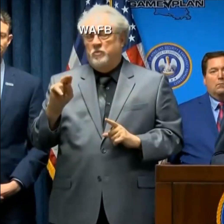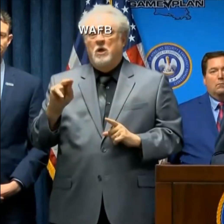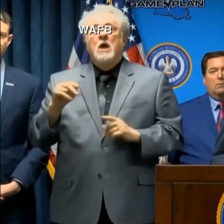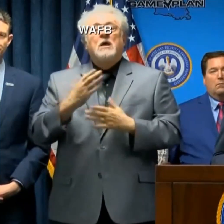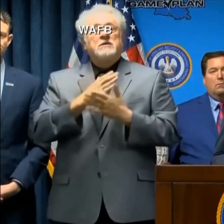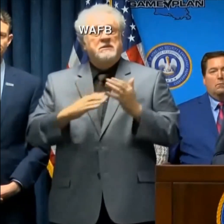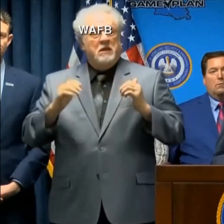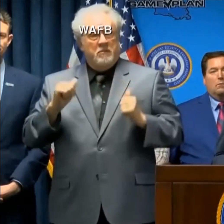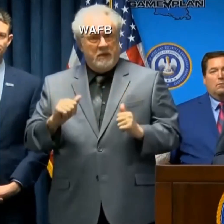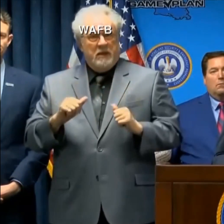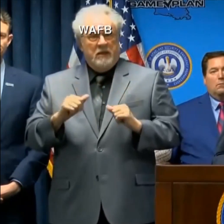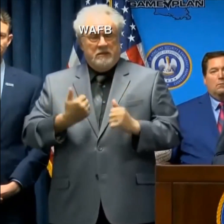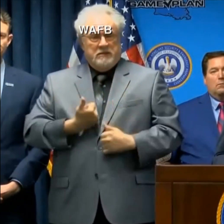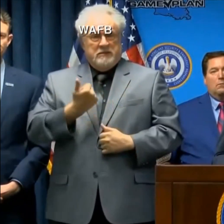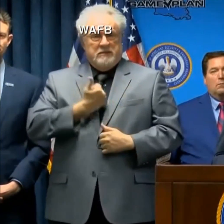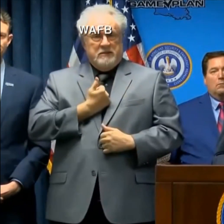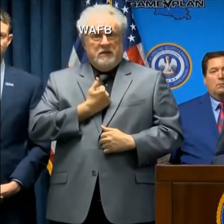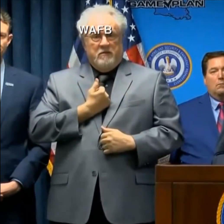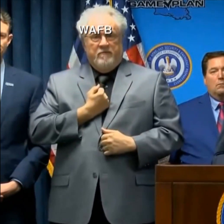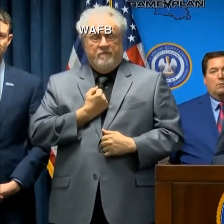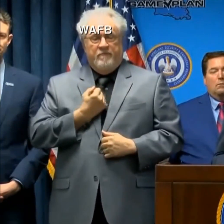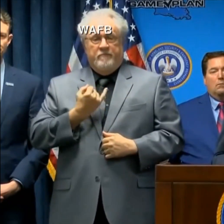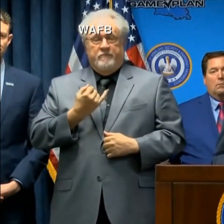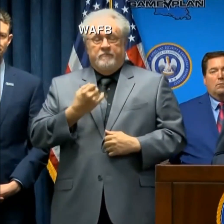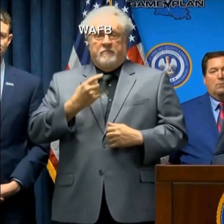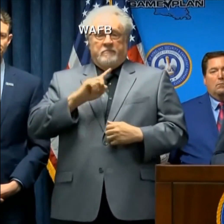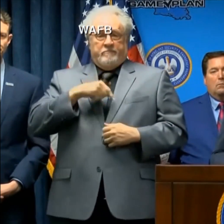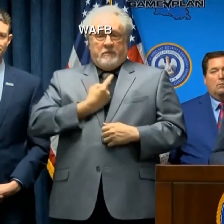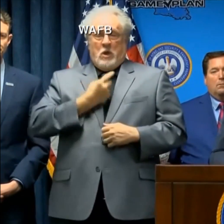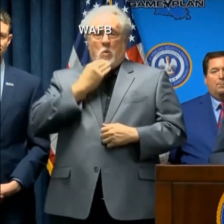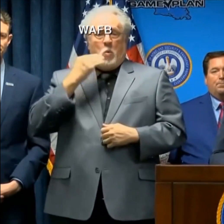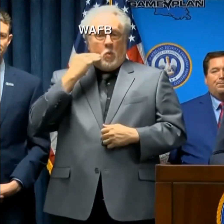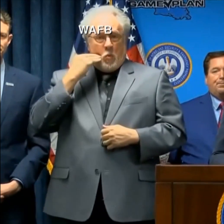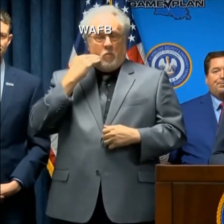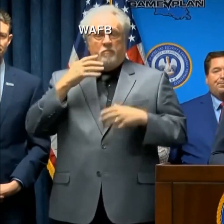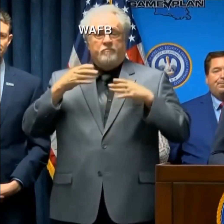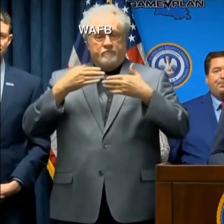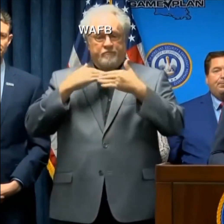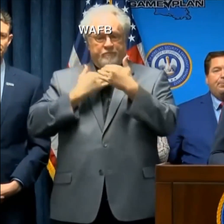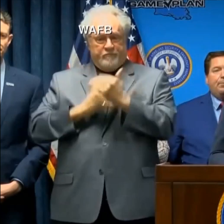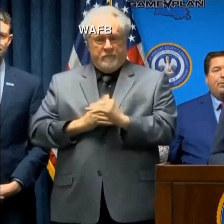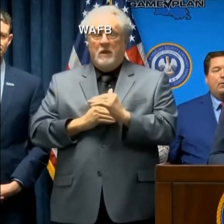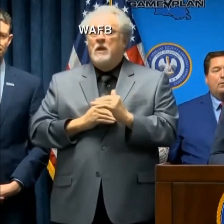be able to sell sell isolate at home the numbers are gonna be changing frequently